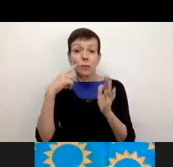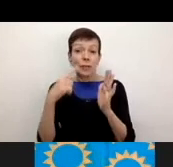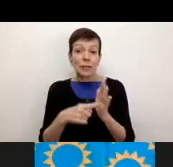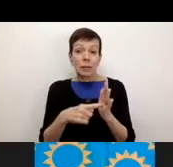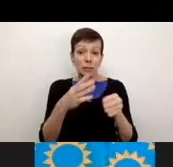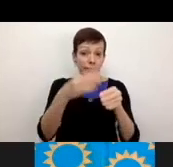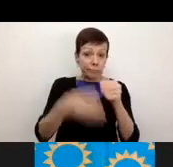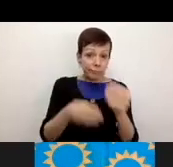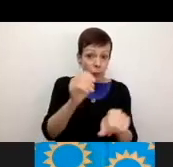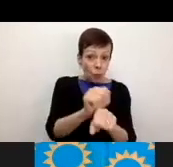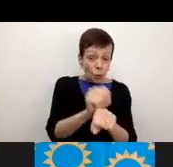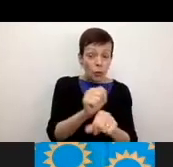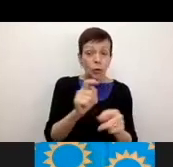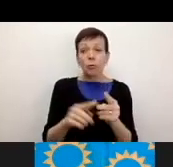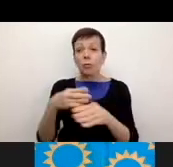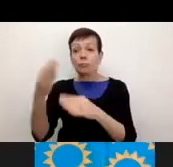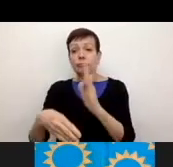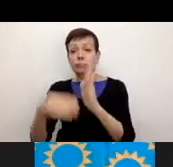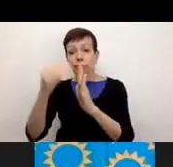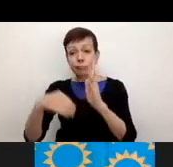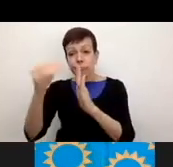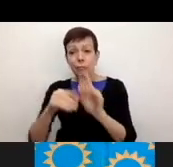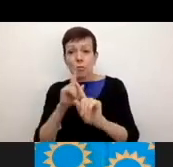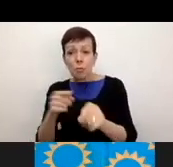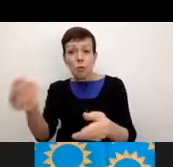We do take those requests on a case-by-case basis.